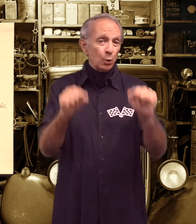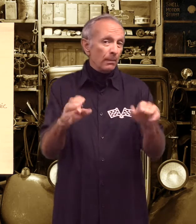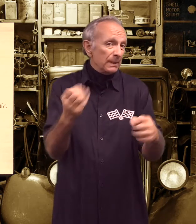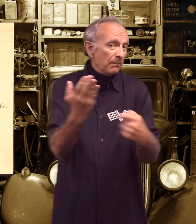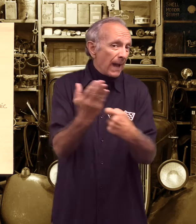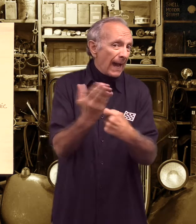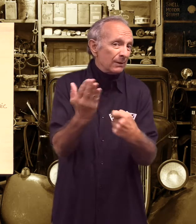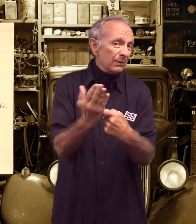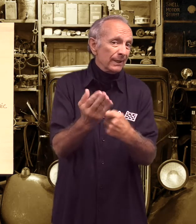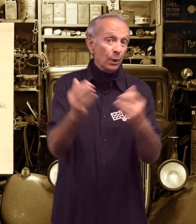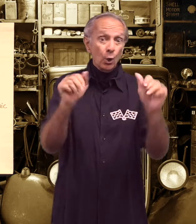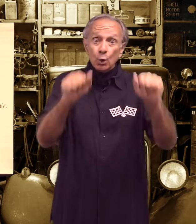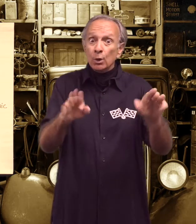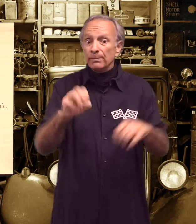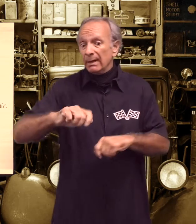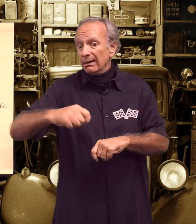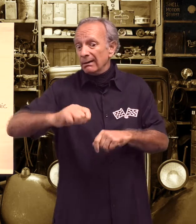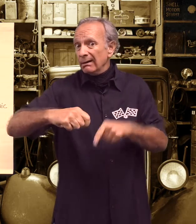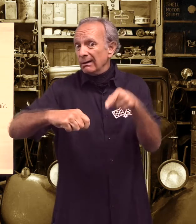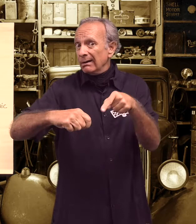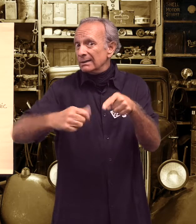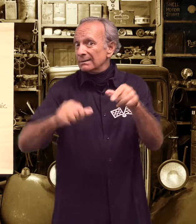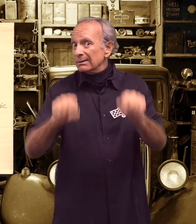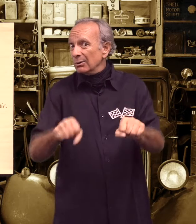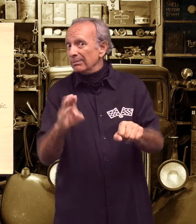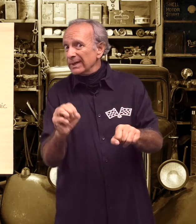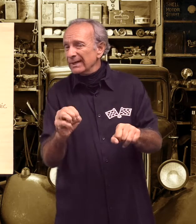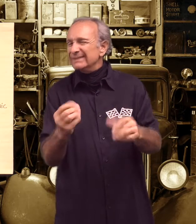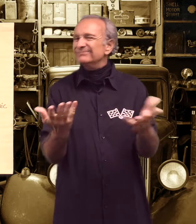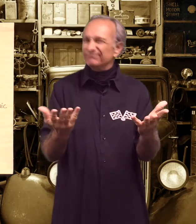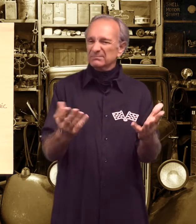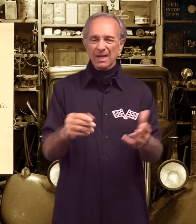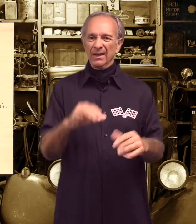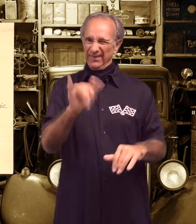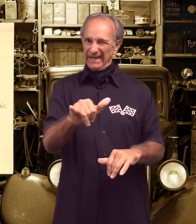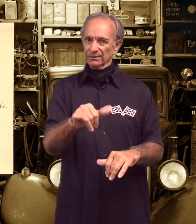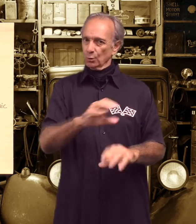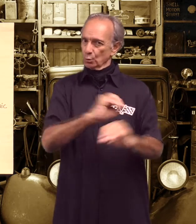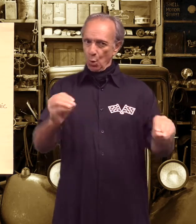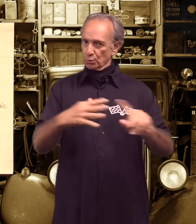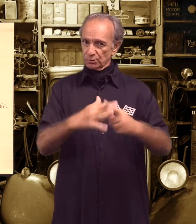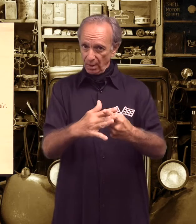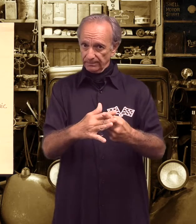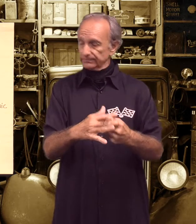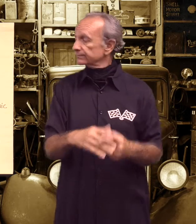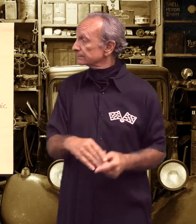It could be the battery... or it could be the ignition part... that's what a no-start scenario is.